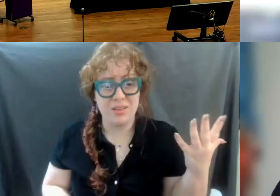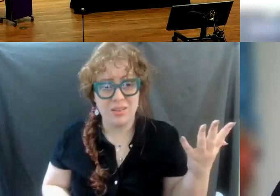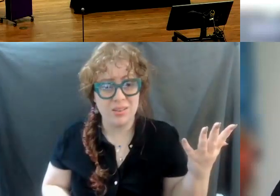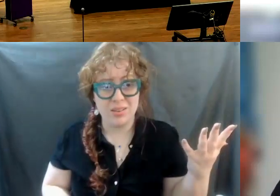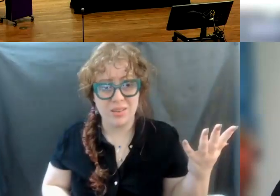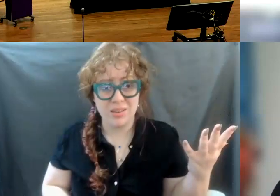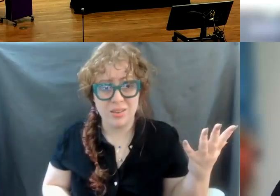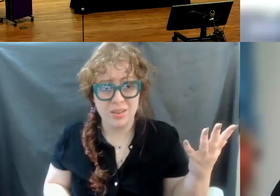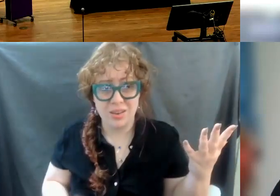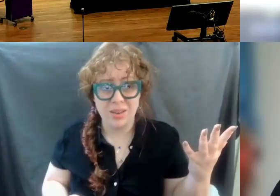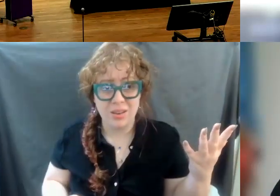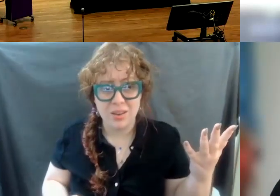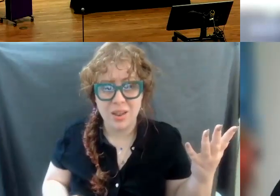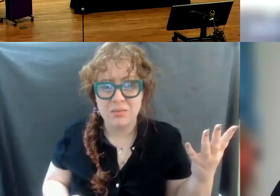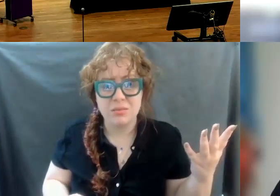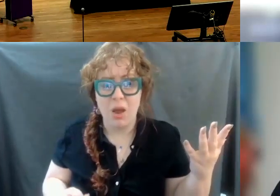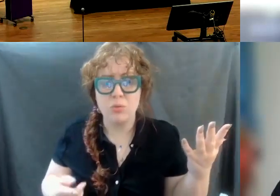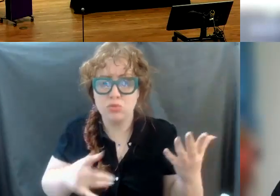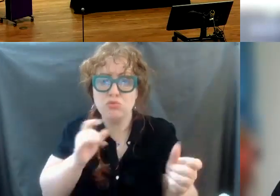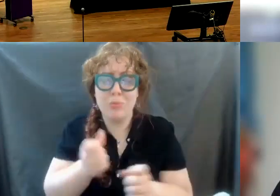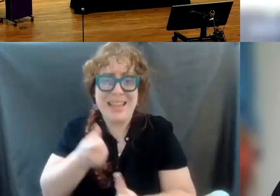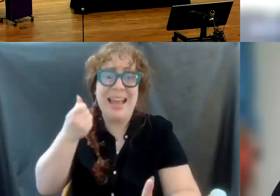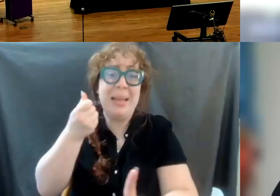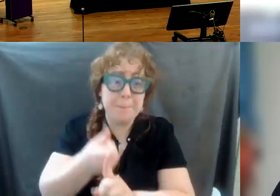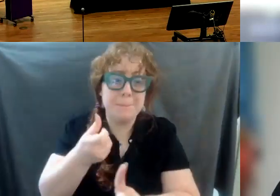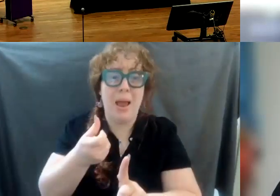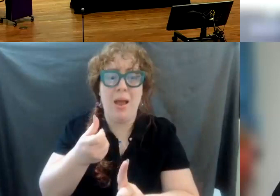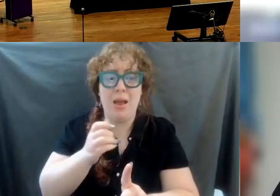There's a crippling impact of the system, sort of poverty, disinvestment